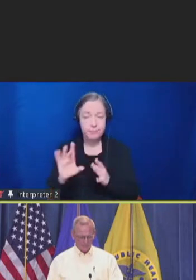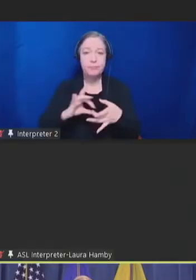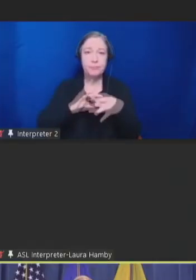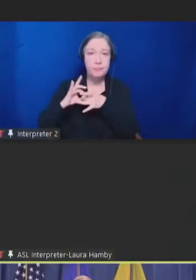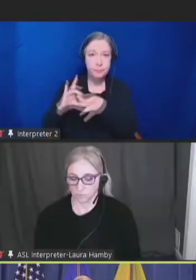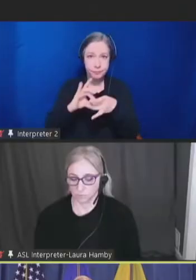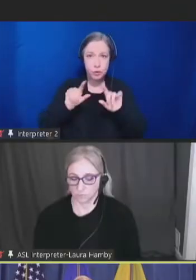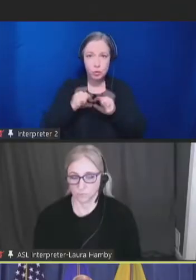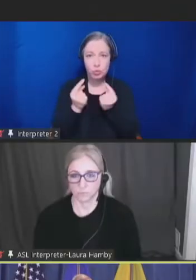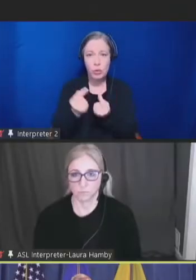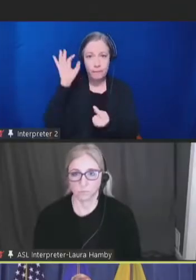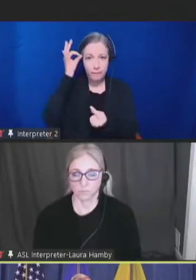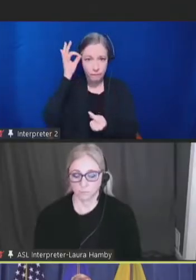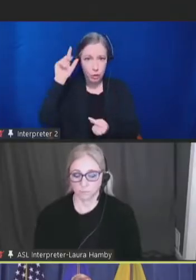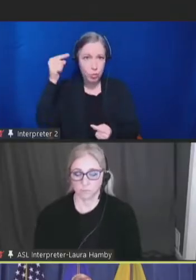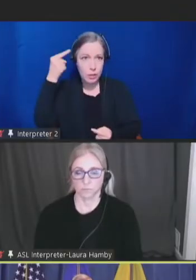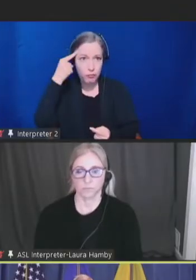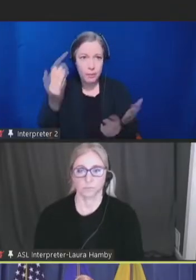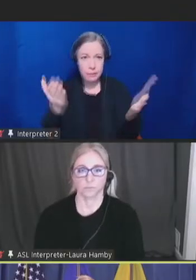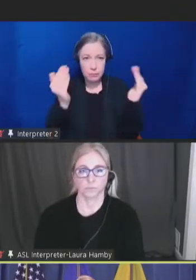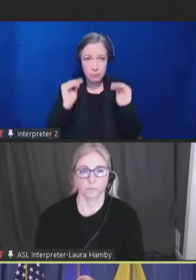information and immunizing people.